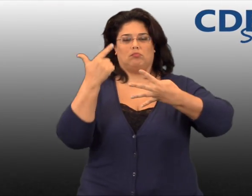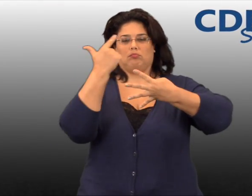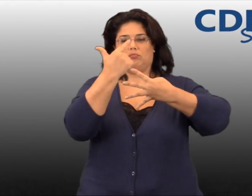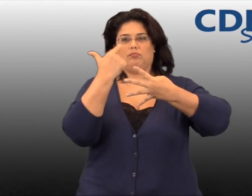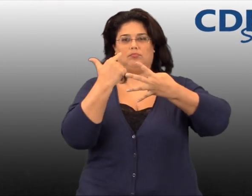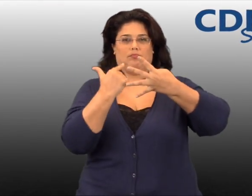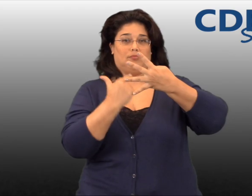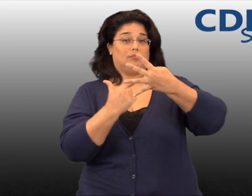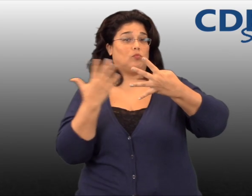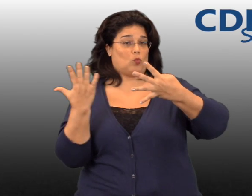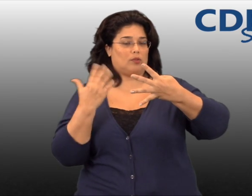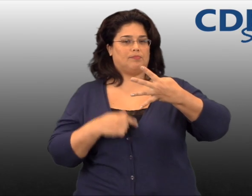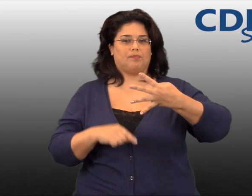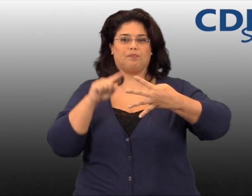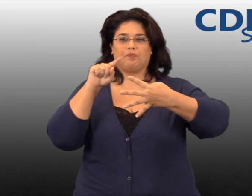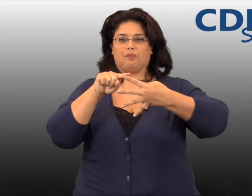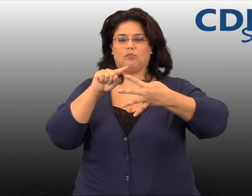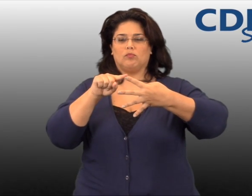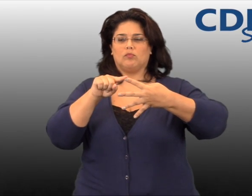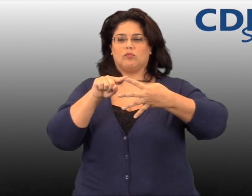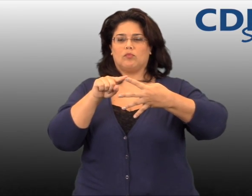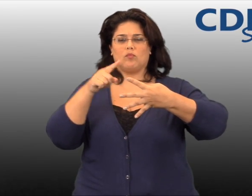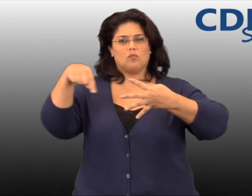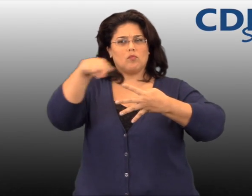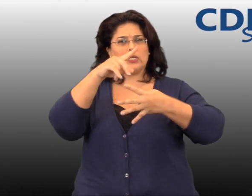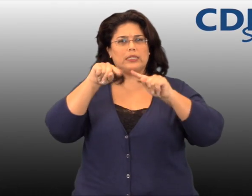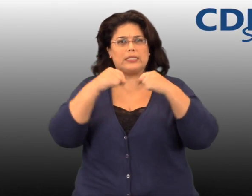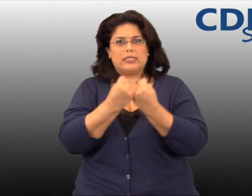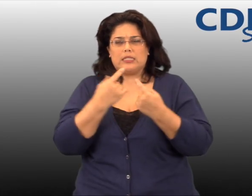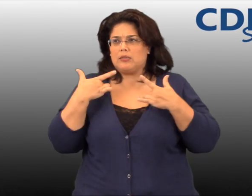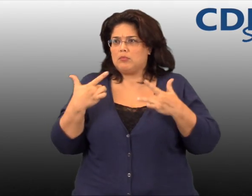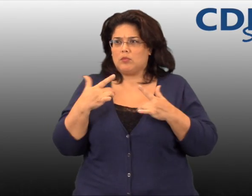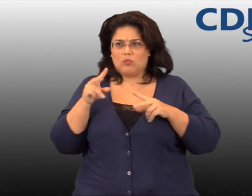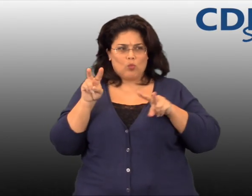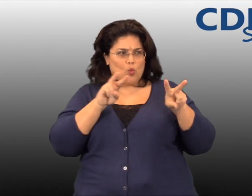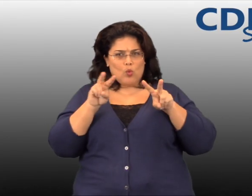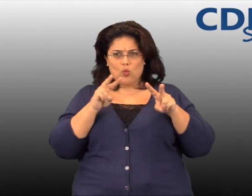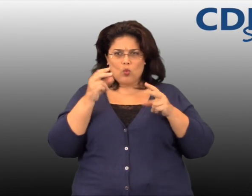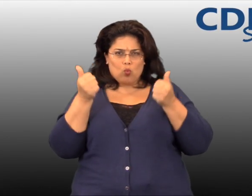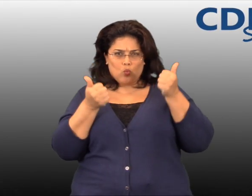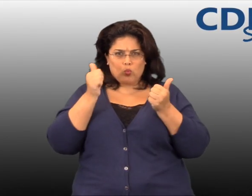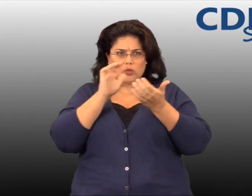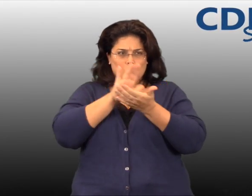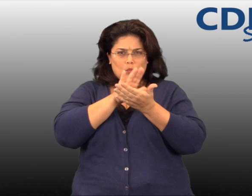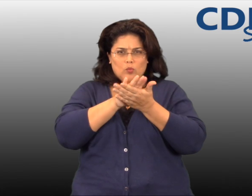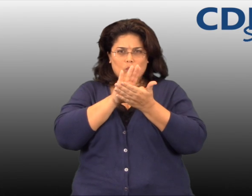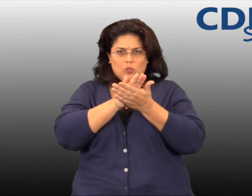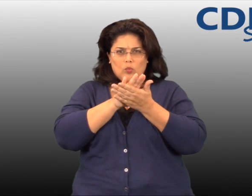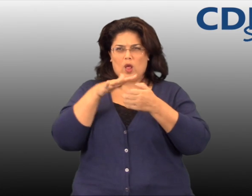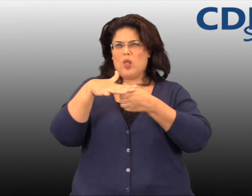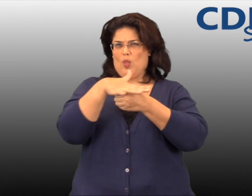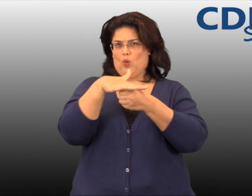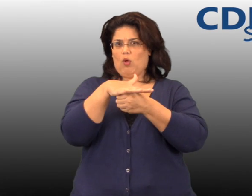considering LRE. First they consider local programs. Then they move on to a local program